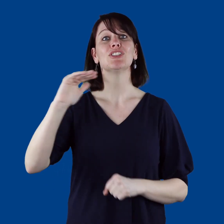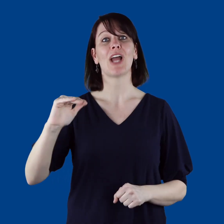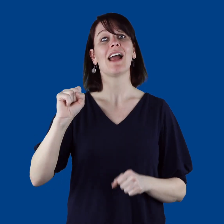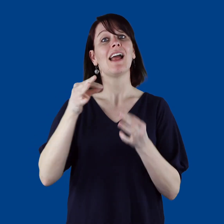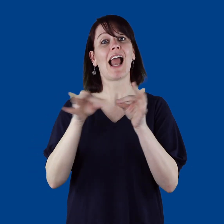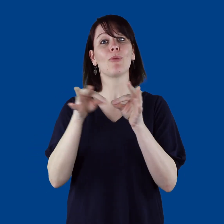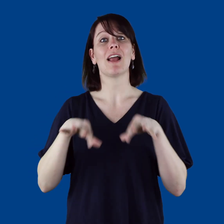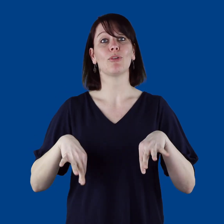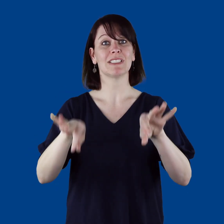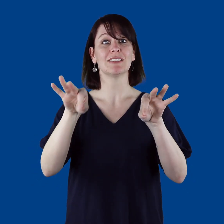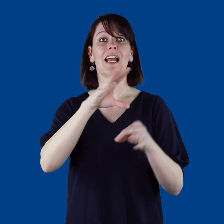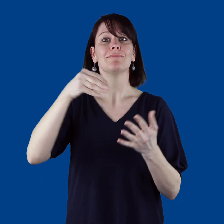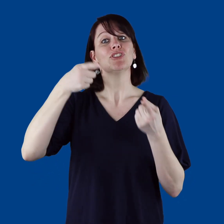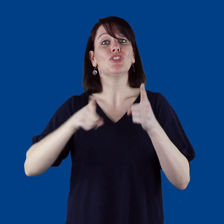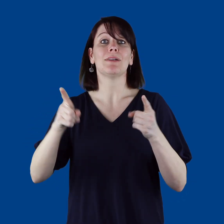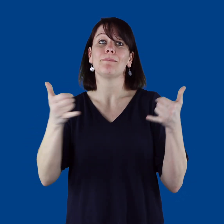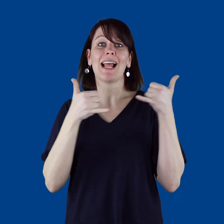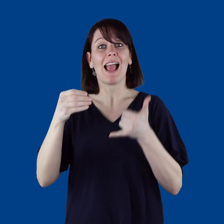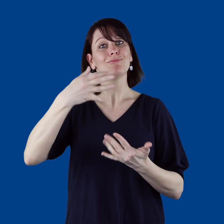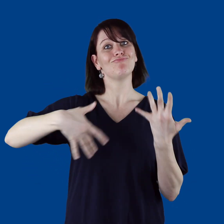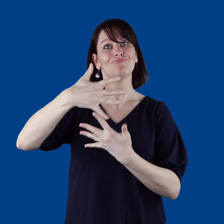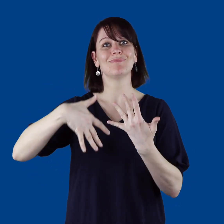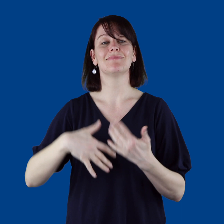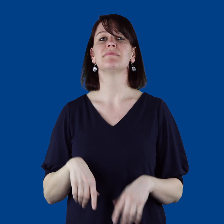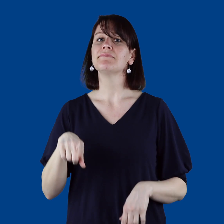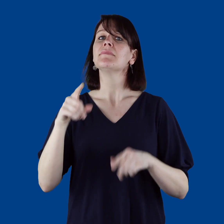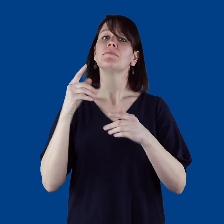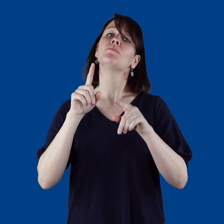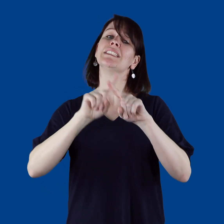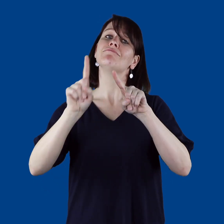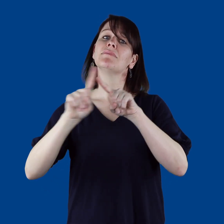acquisition during play time and interaction with others. Research has shown that children